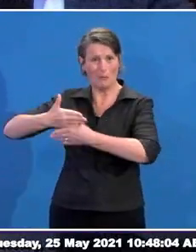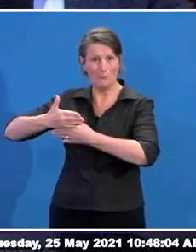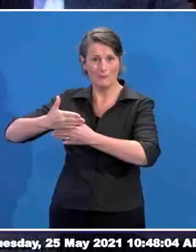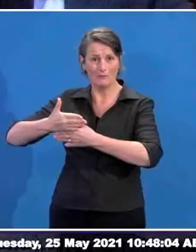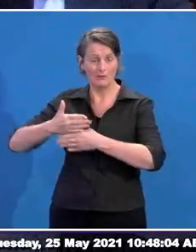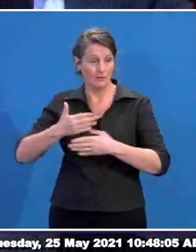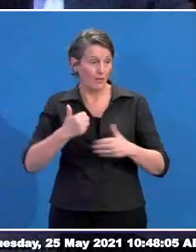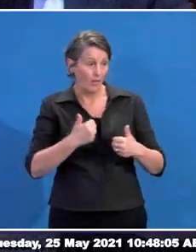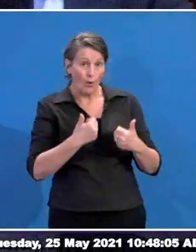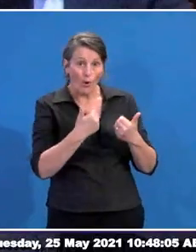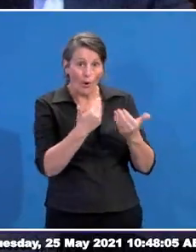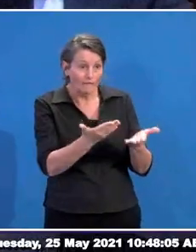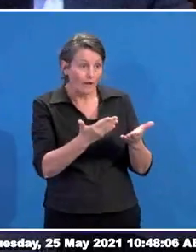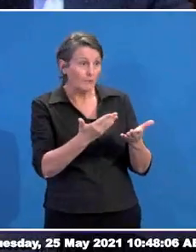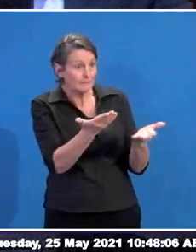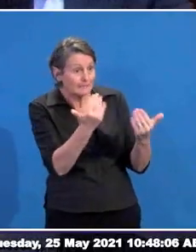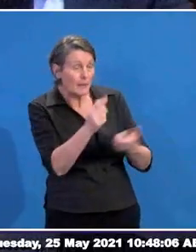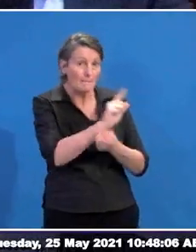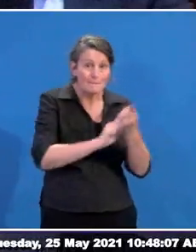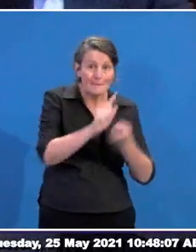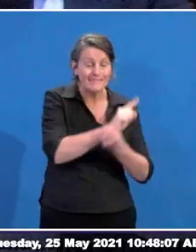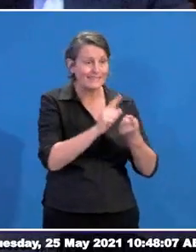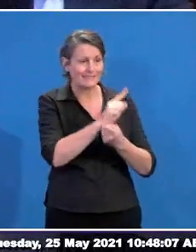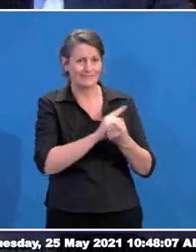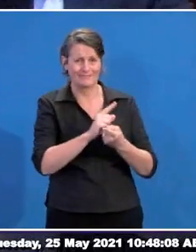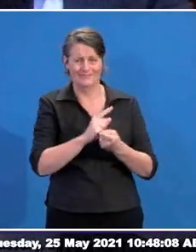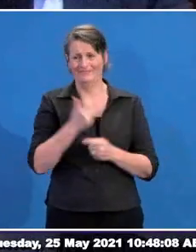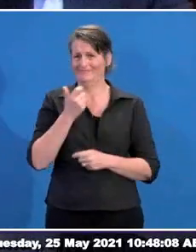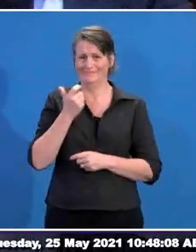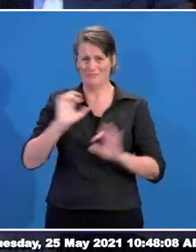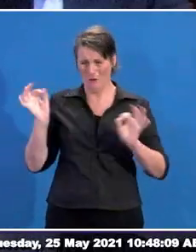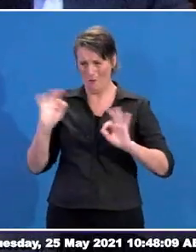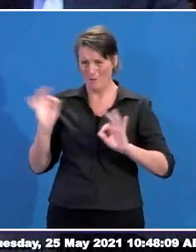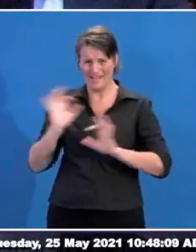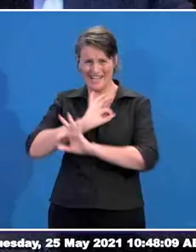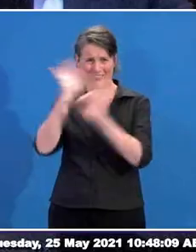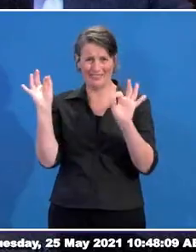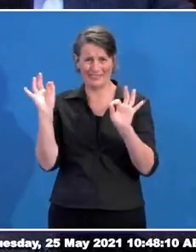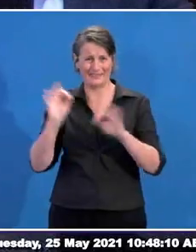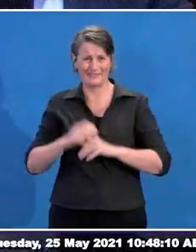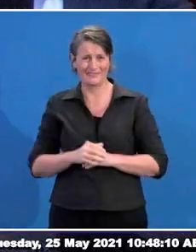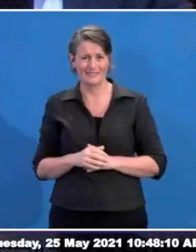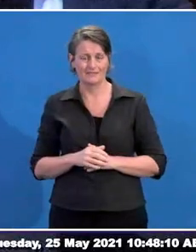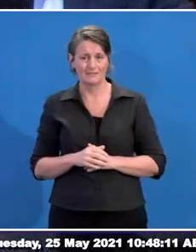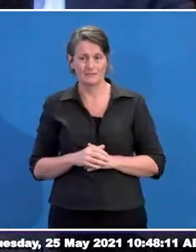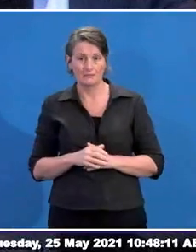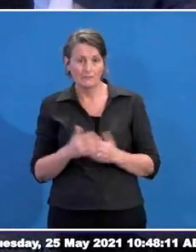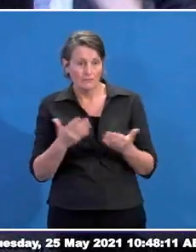to have a meeting with Sunnyfield to talk about what had occurred? No. Well, what happened with Sunnyfield?